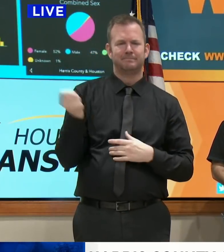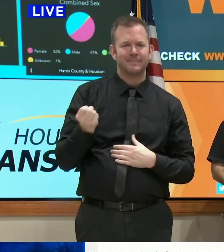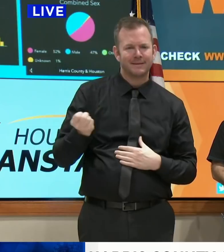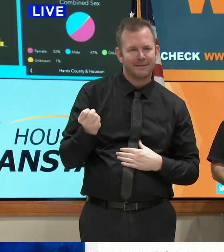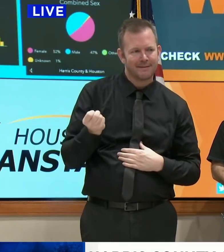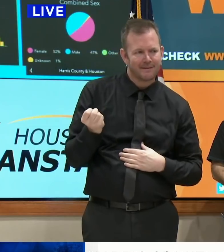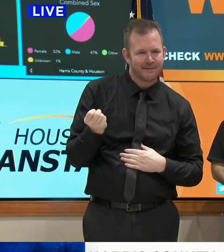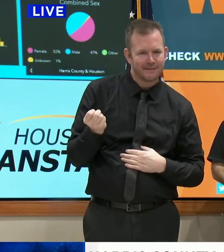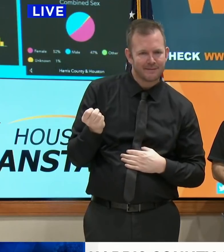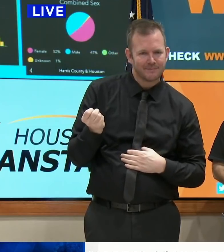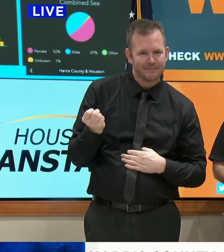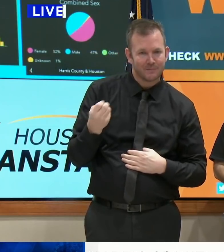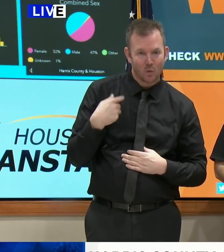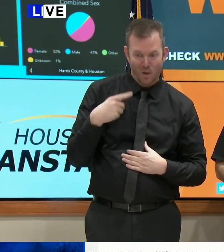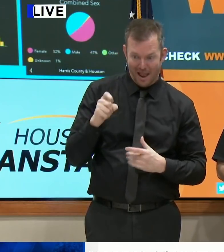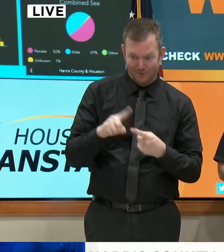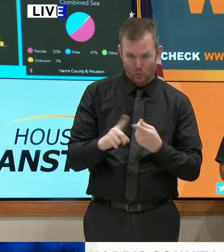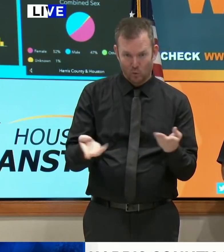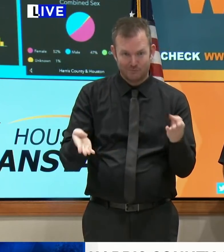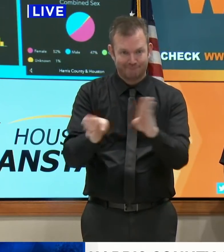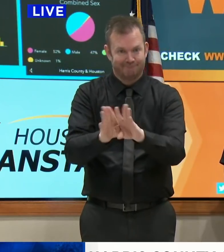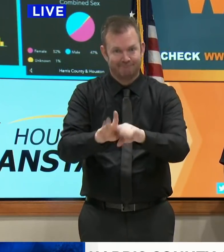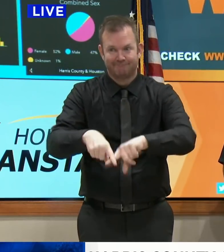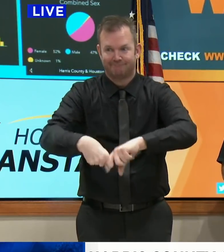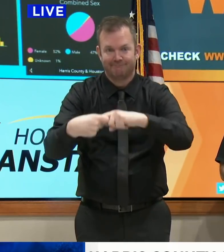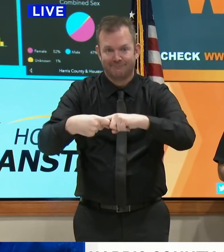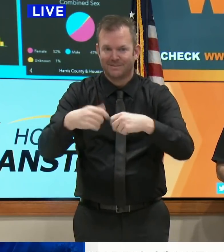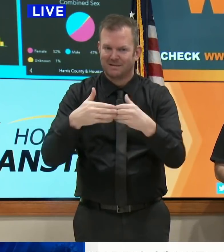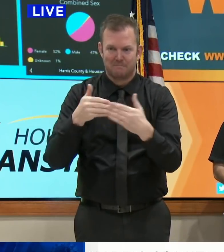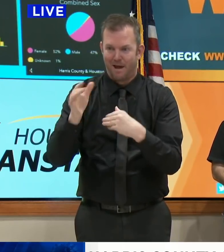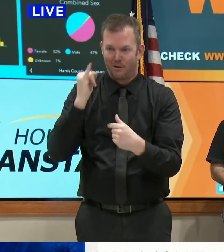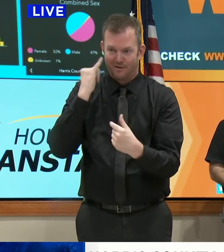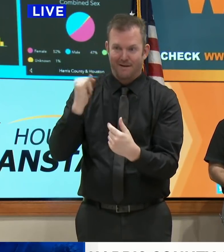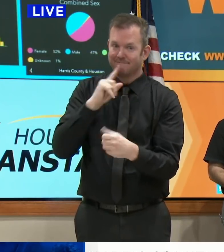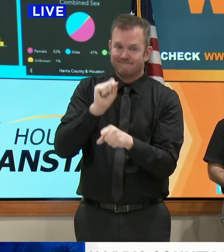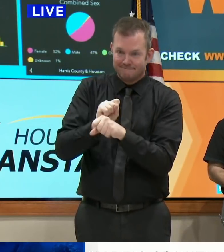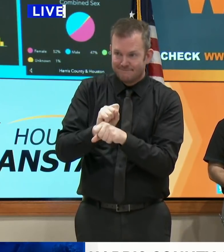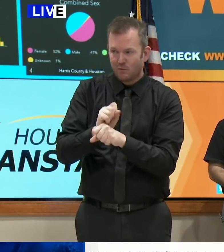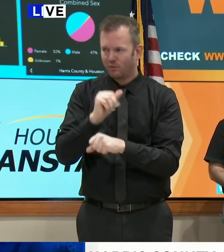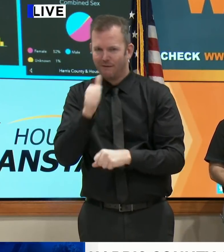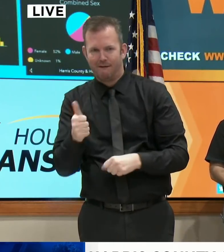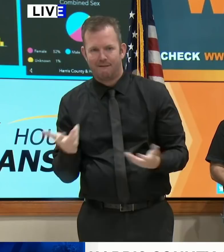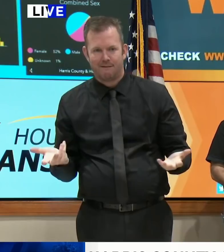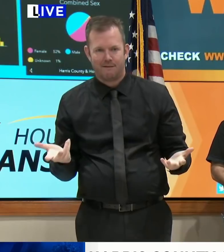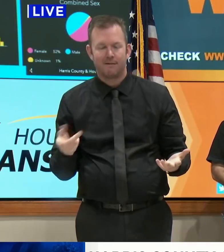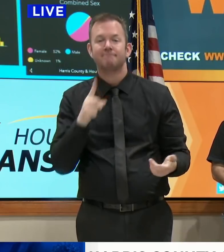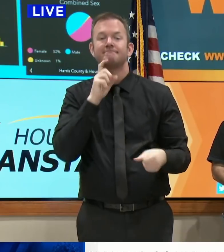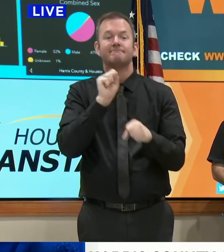catching it. So I don’t already made the decision OK today made the decision OK today and members a Monday or Tuesday and members a Monday or Tuesday for today if not tomorrow we’ve for today if not tomorrow we’ve got to shut this down even if got to shut this down even if there’s no evidence of